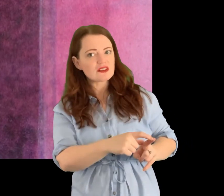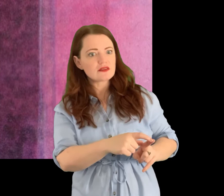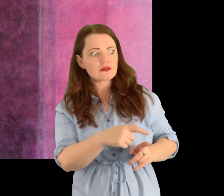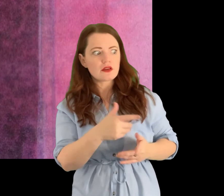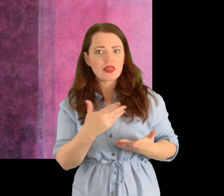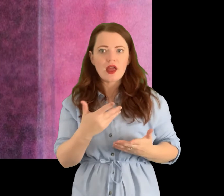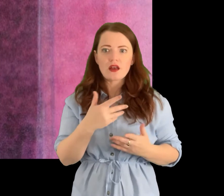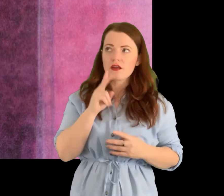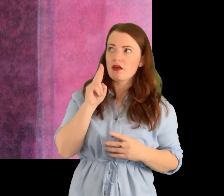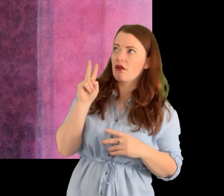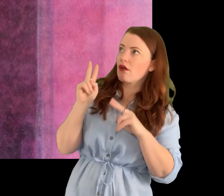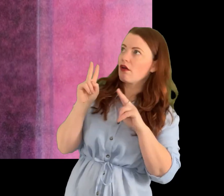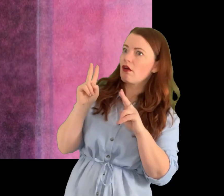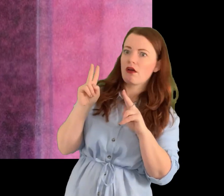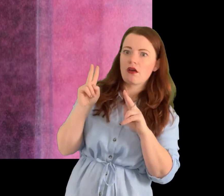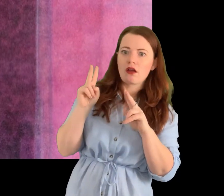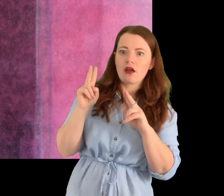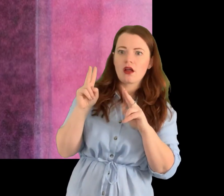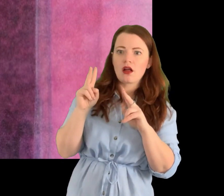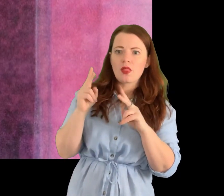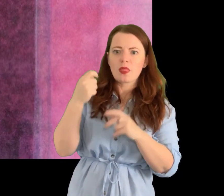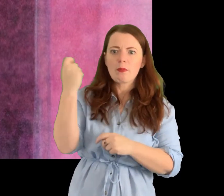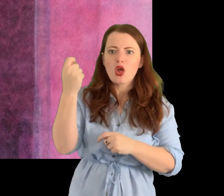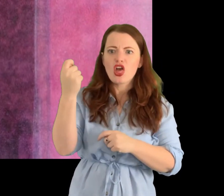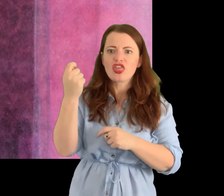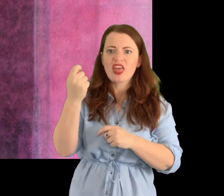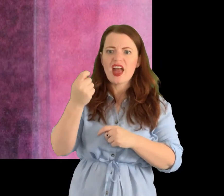And there before their very eyes The birthday tea just disappeared